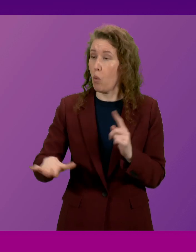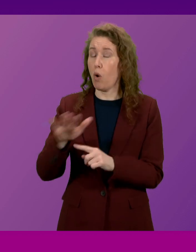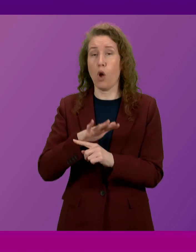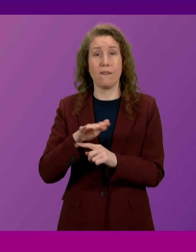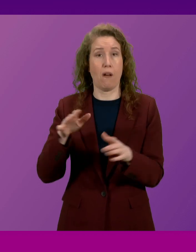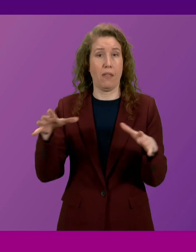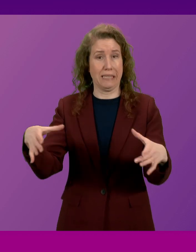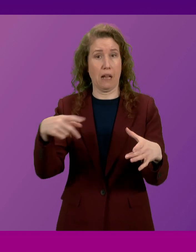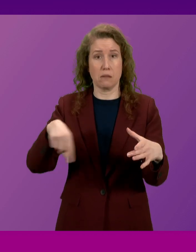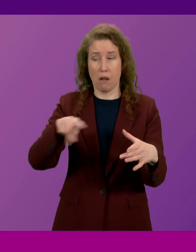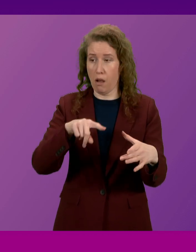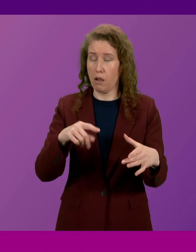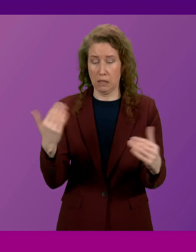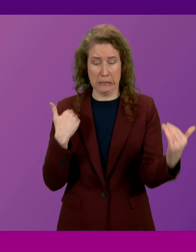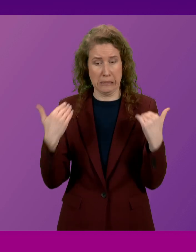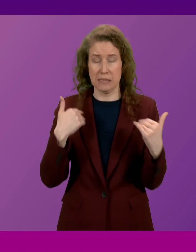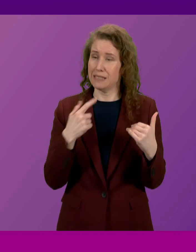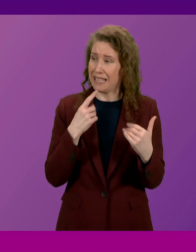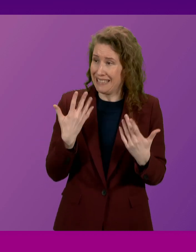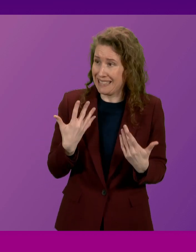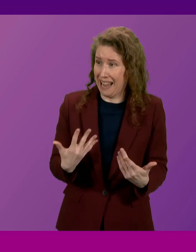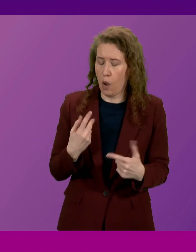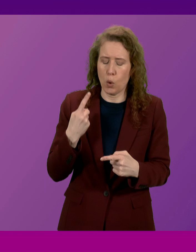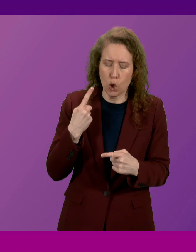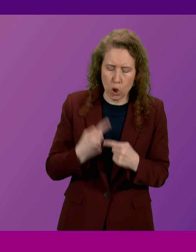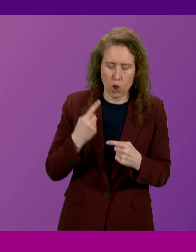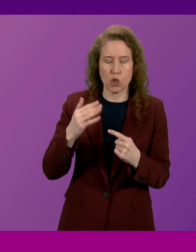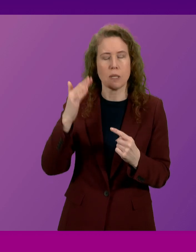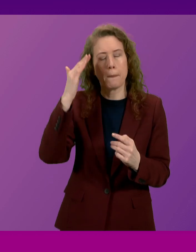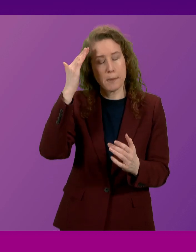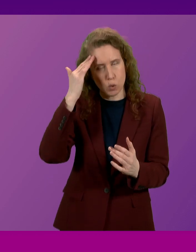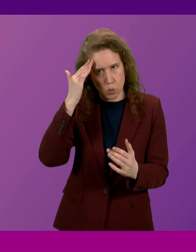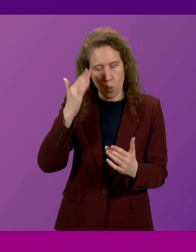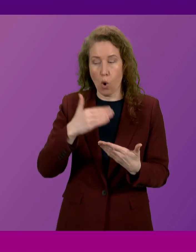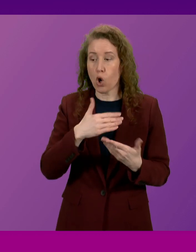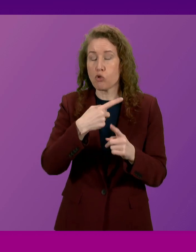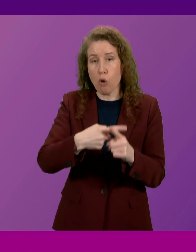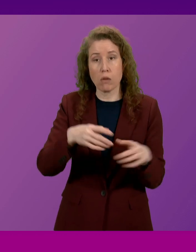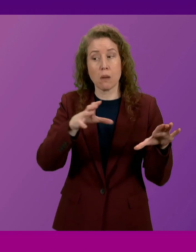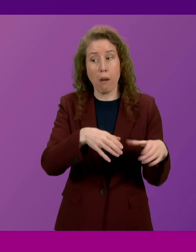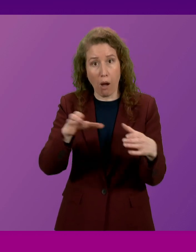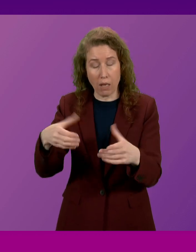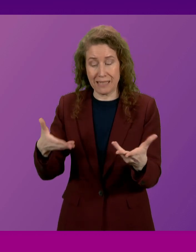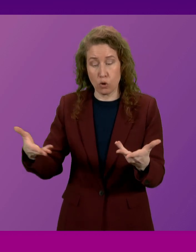that now is the time for an urgent, grown-up, cross-party and level-headed conversation about